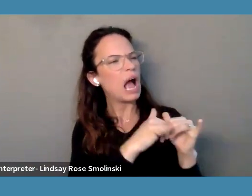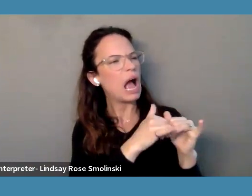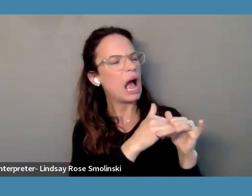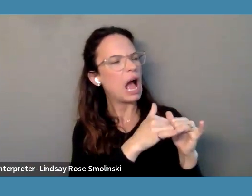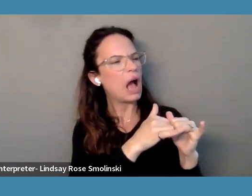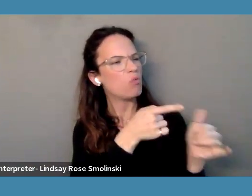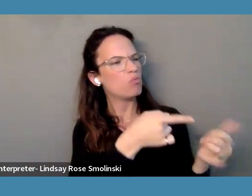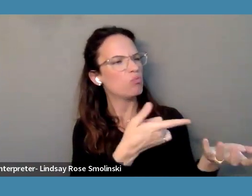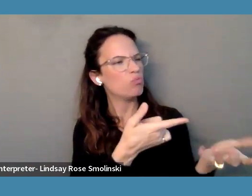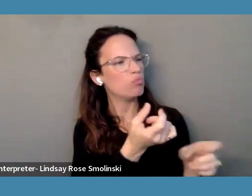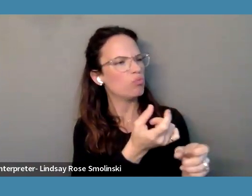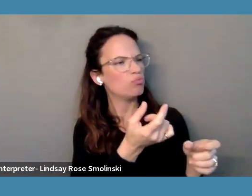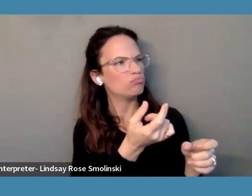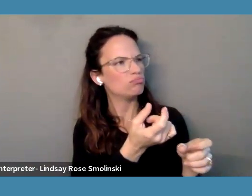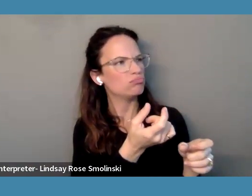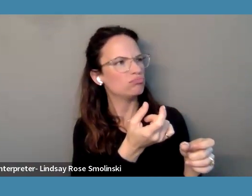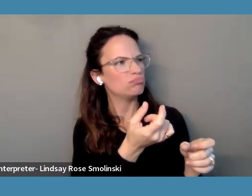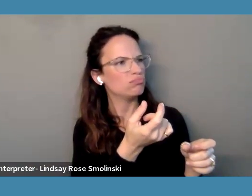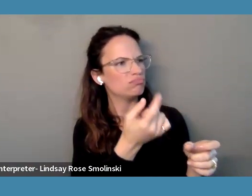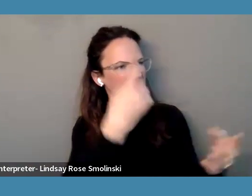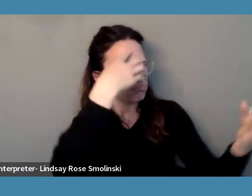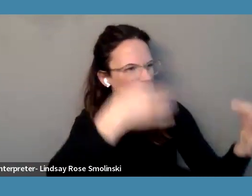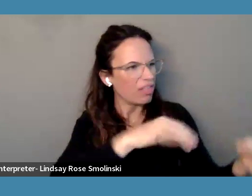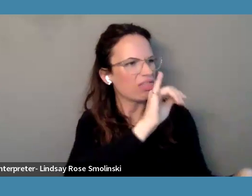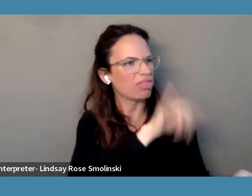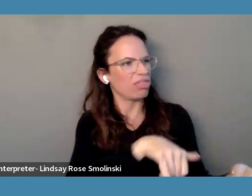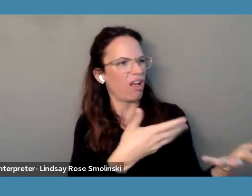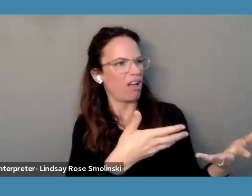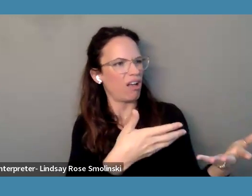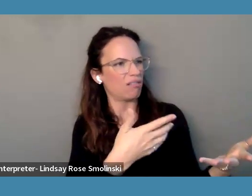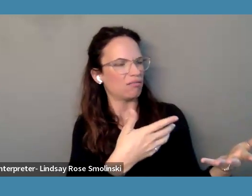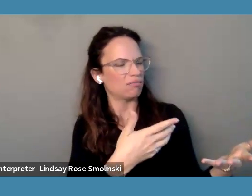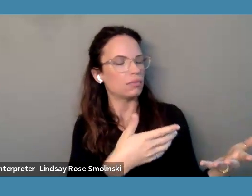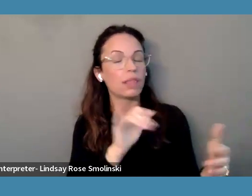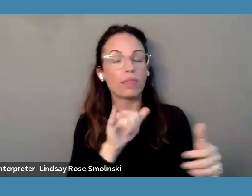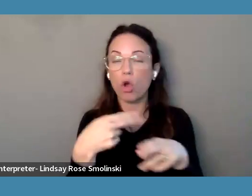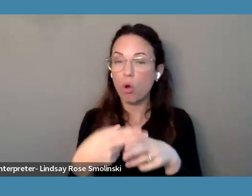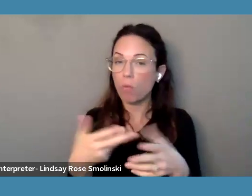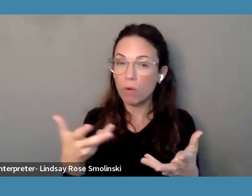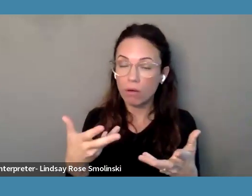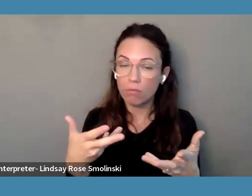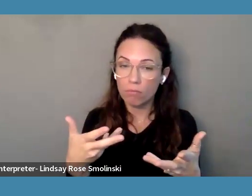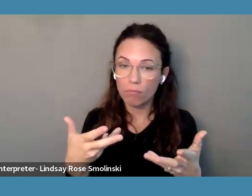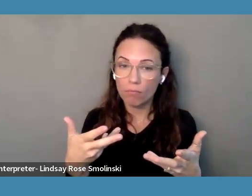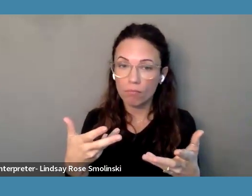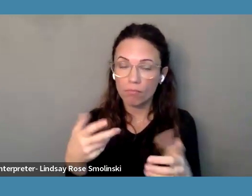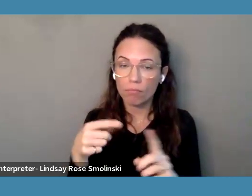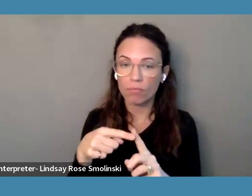how they made the determination. And that is called interrogatories.